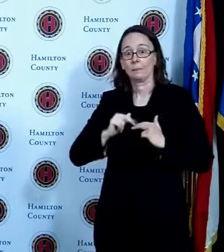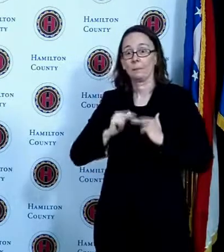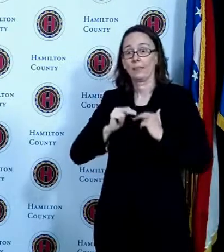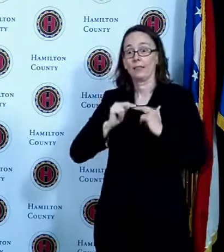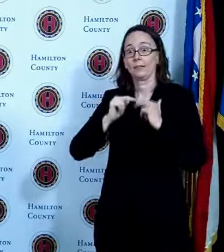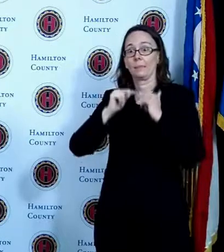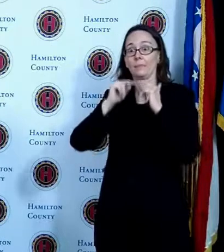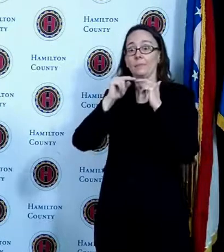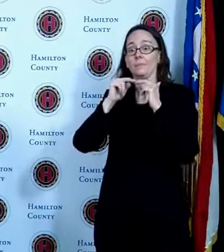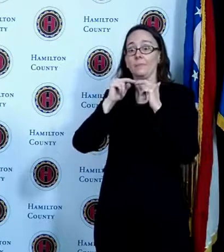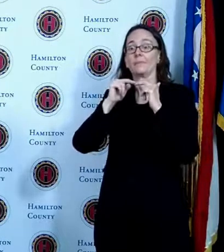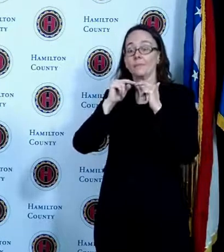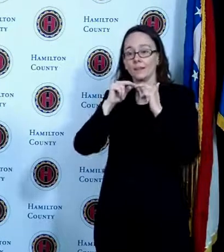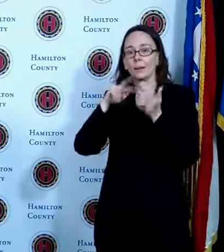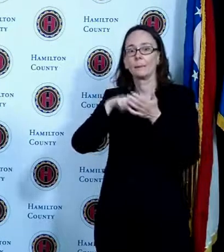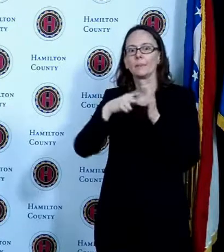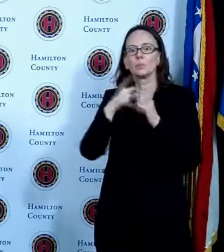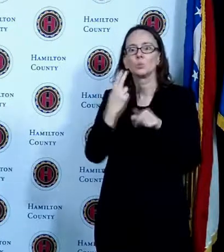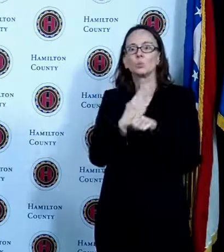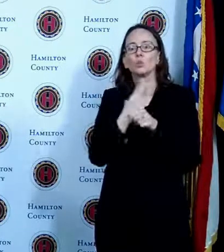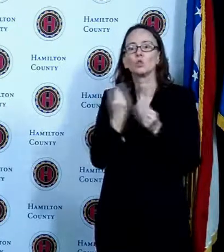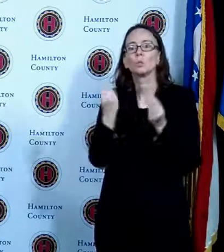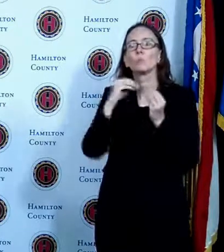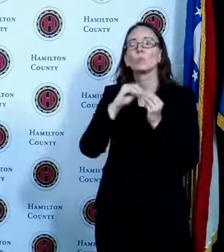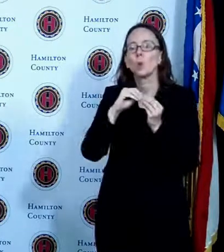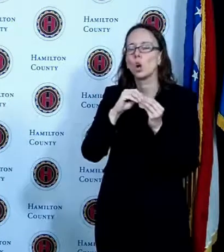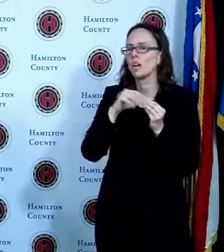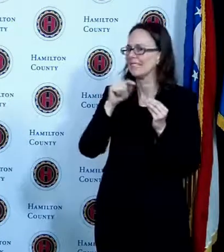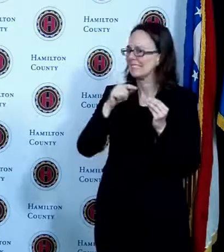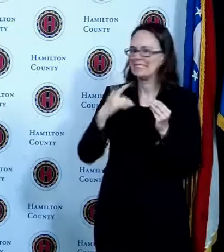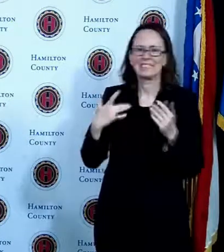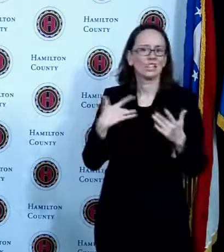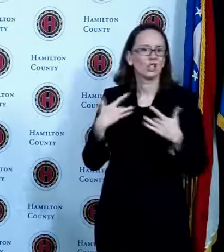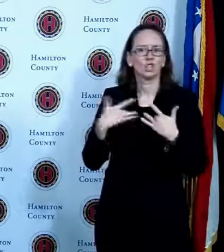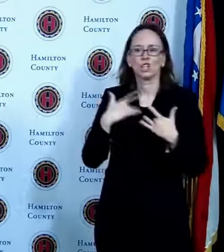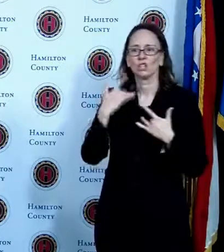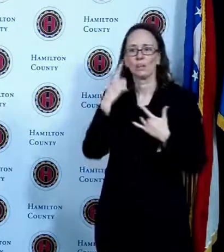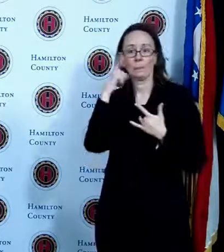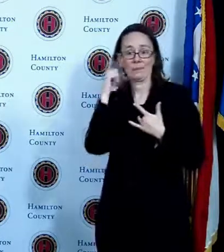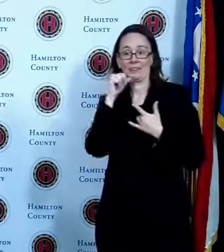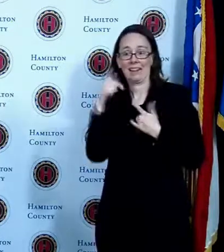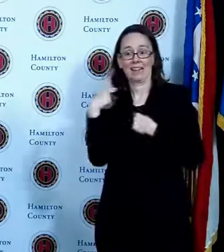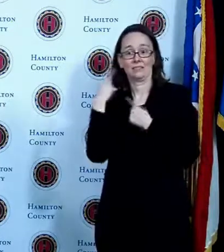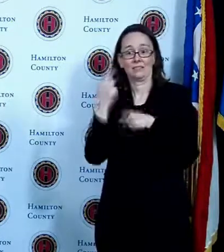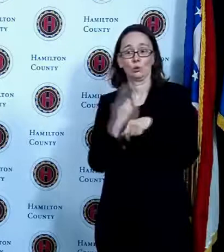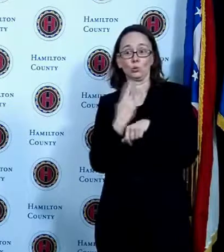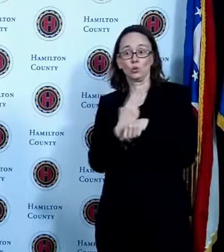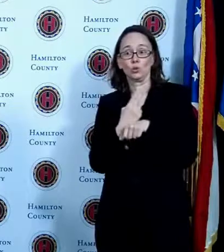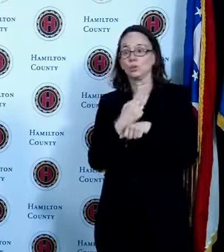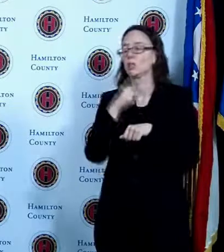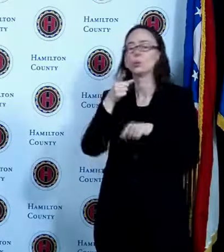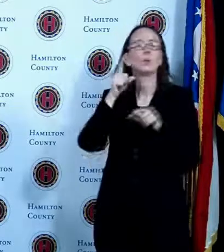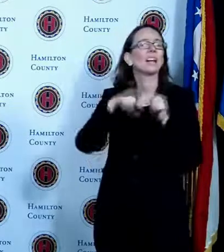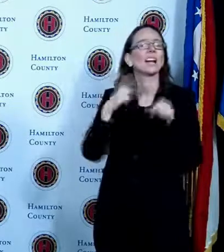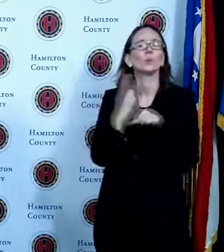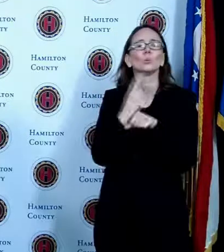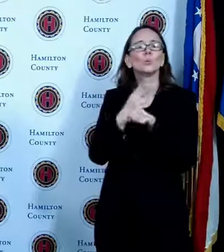see that kind of go down the I want to touch base real quick on the alerts because there's some confusion about the alerts there's a couple ways these go